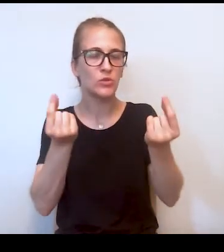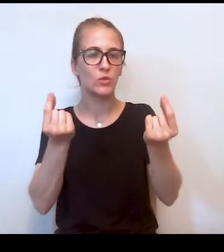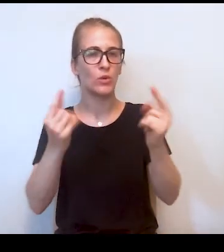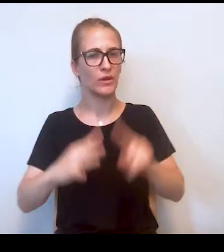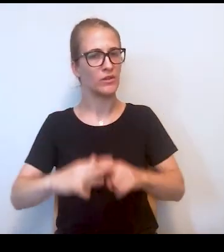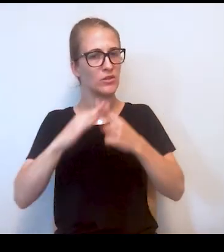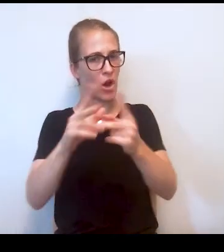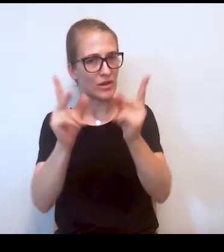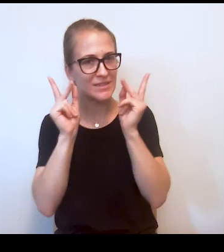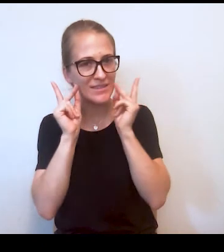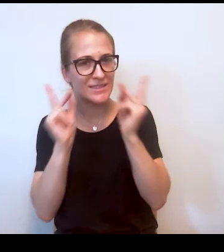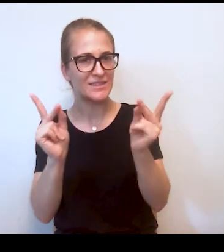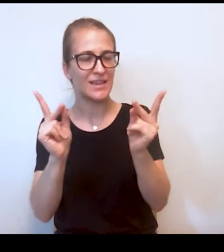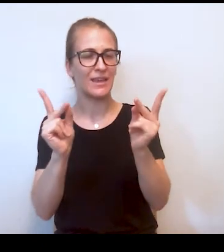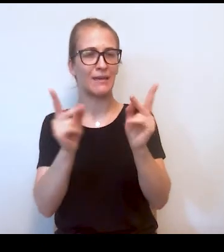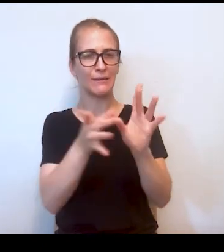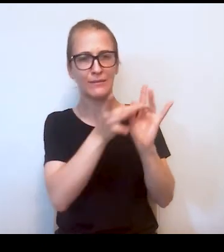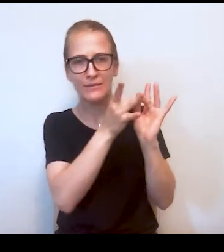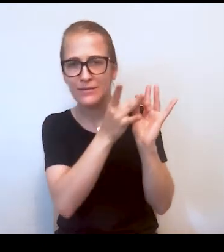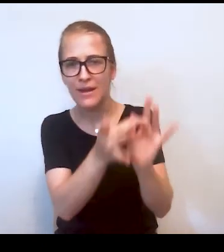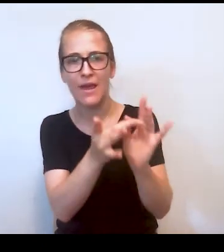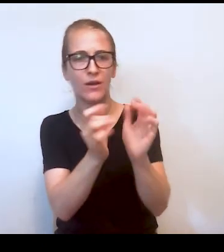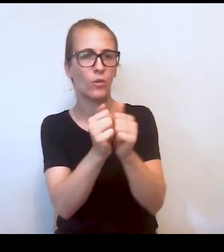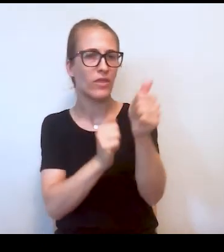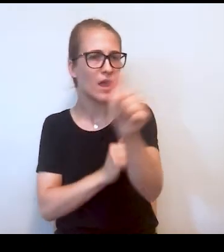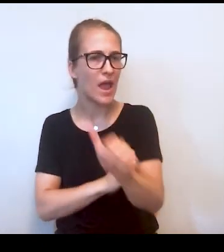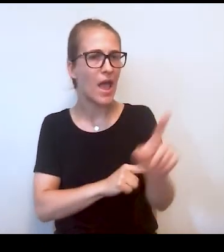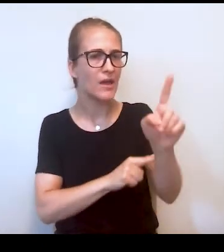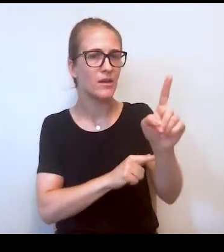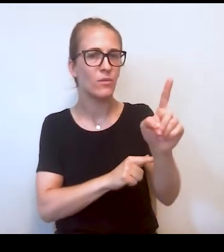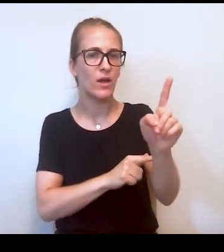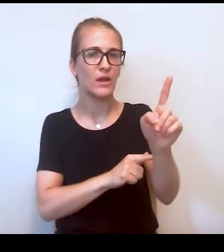or the country or any other country, that is doing similar work?